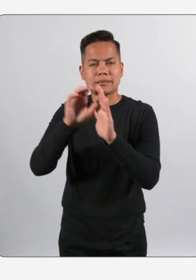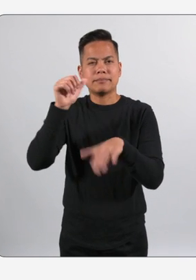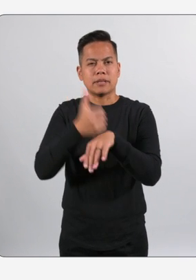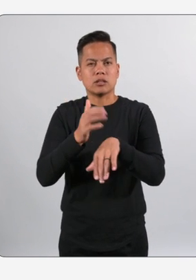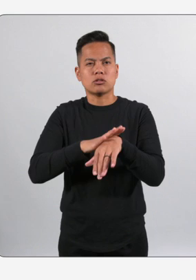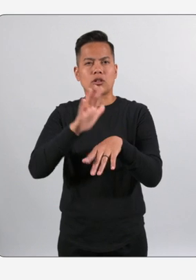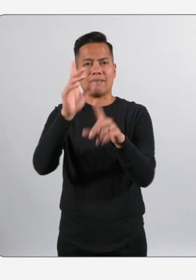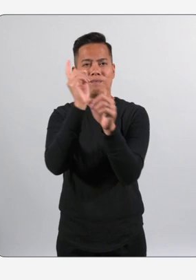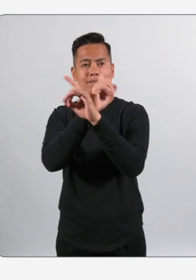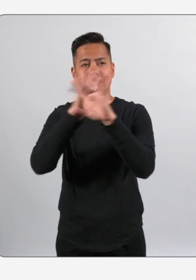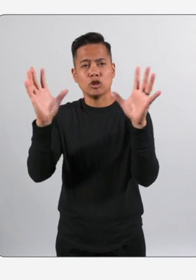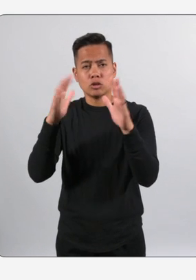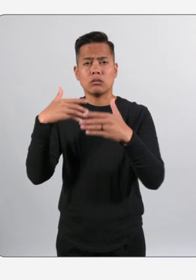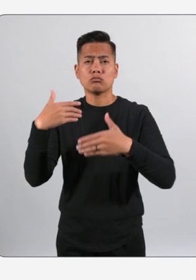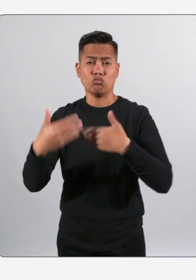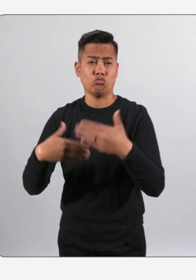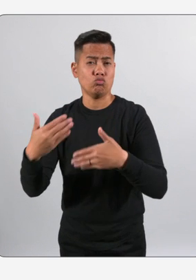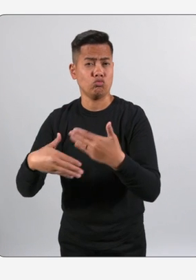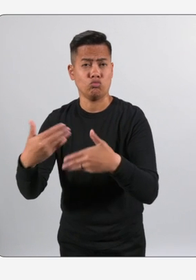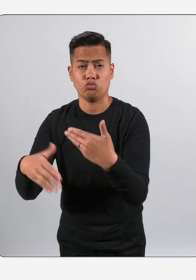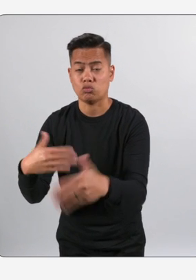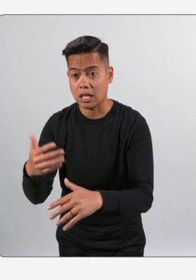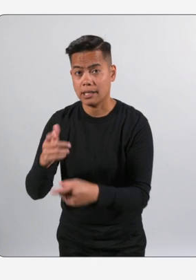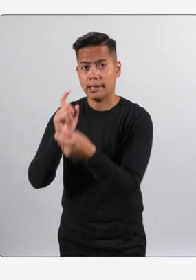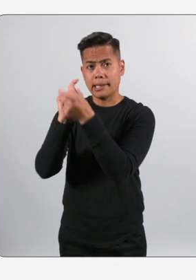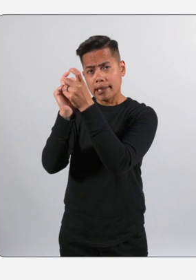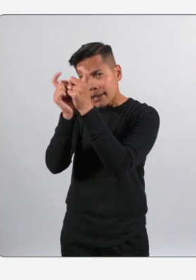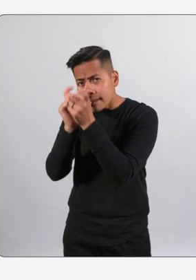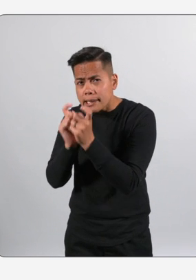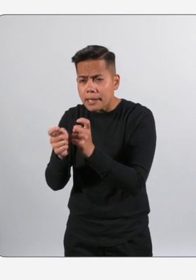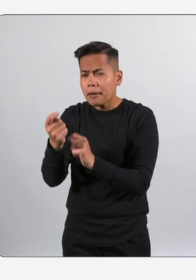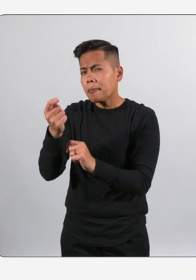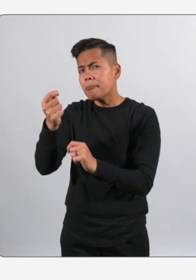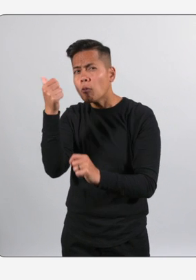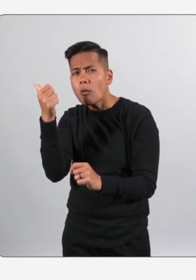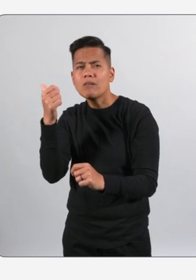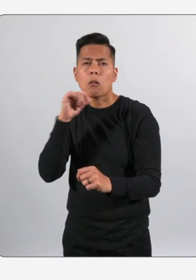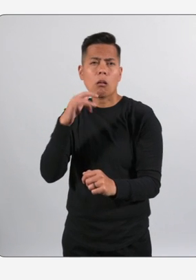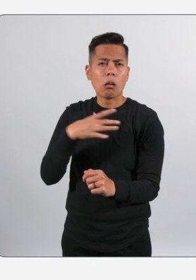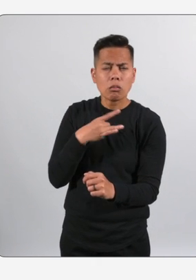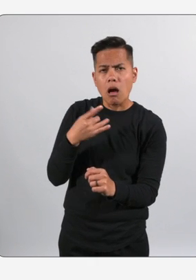able to refine assets, remove the ones you don't like, and preview your ads. You are in full control of your